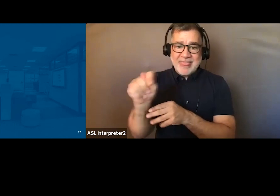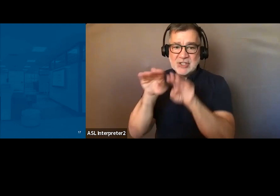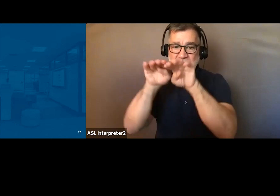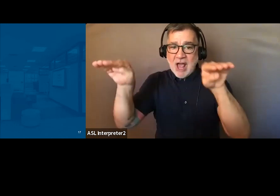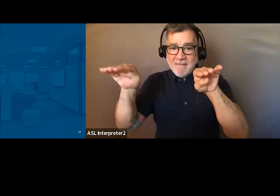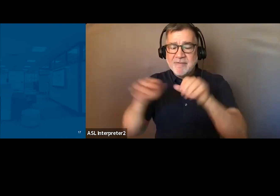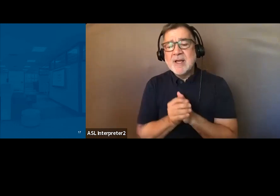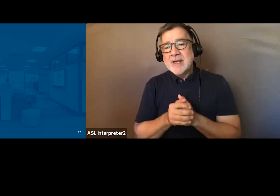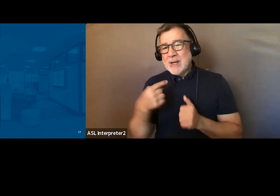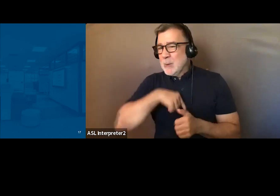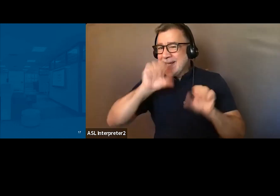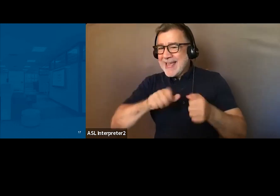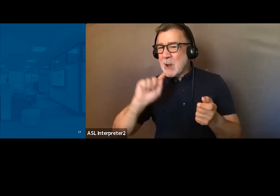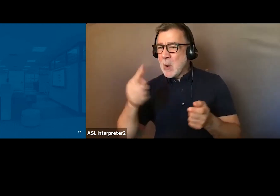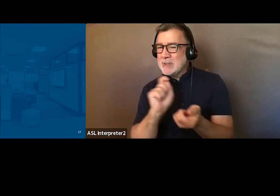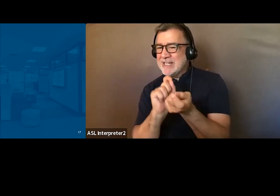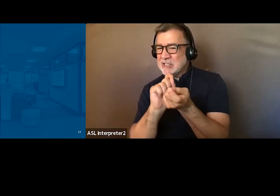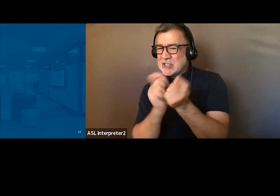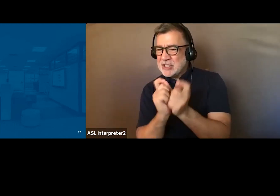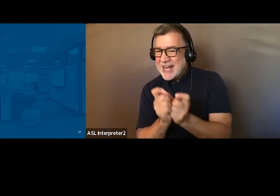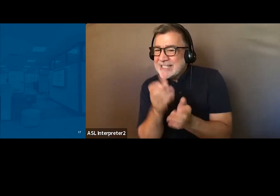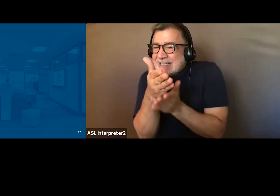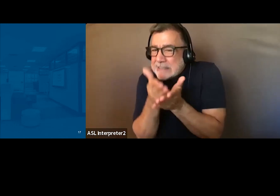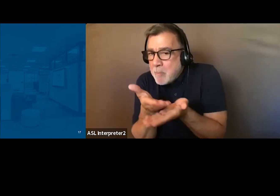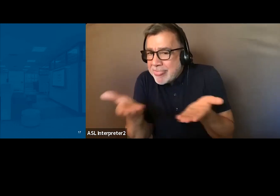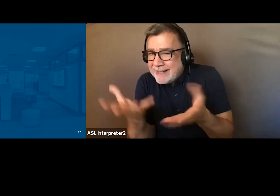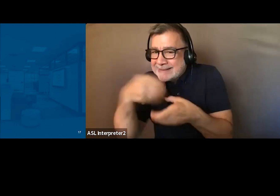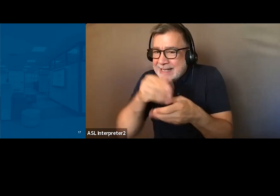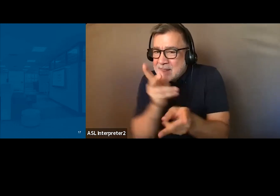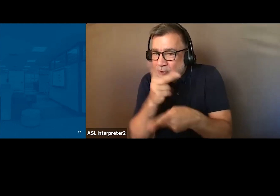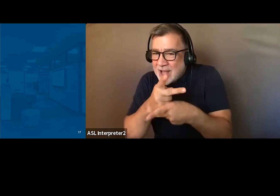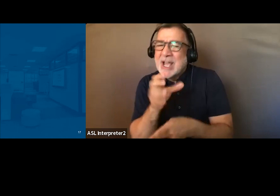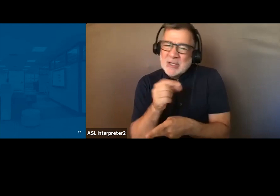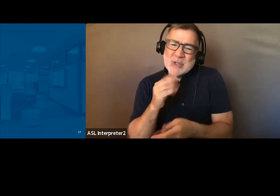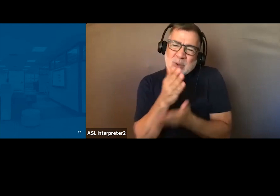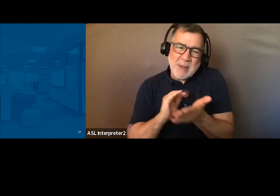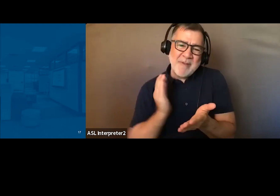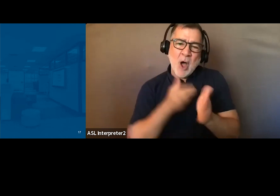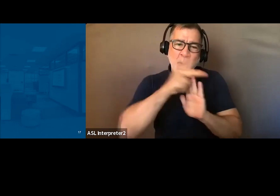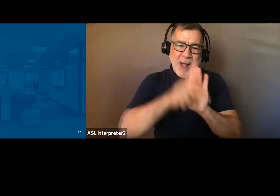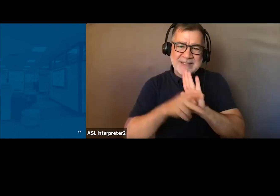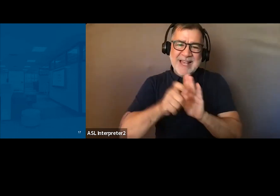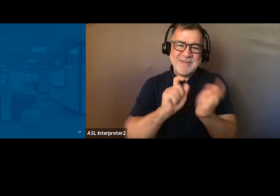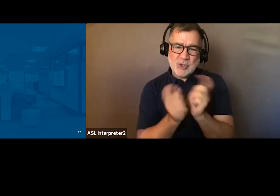Then we have some changes to policy that are happening. I don't know if you guys are familiar with the term joint-use space.